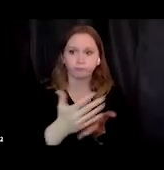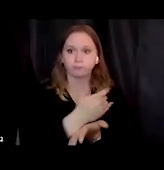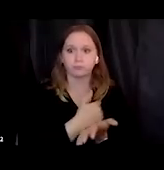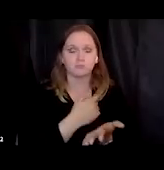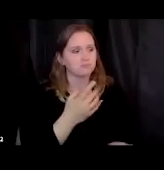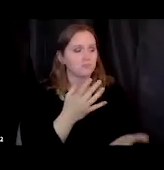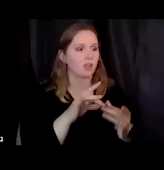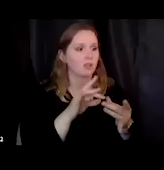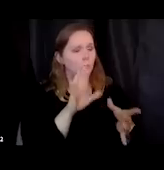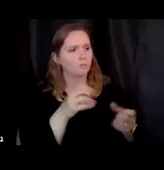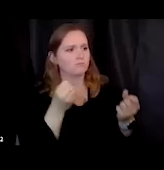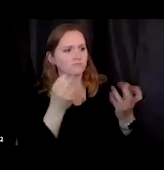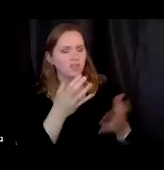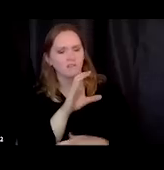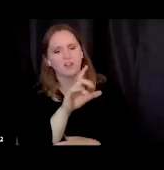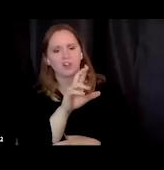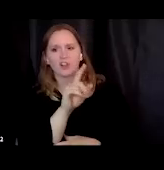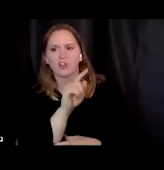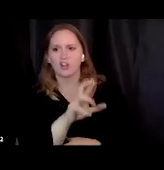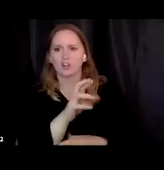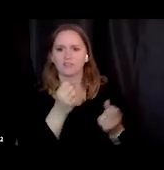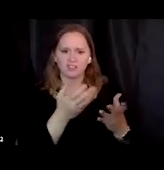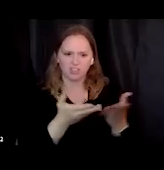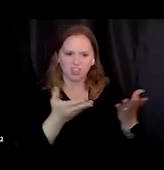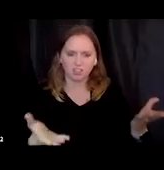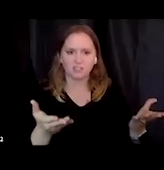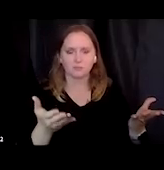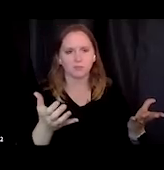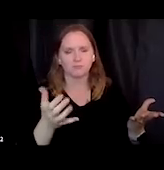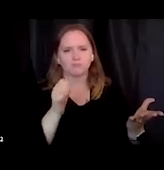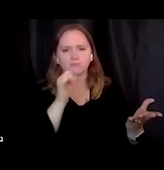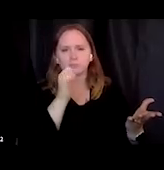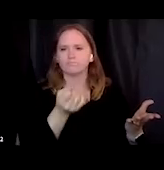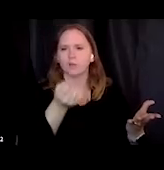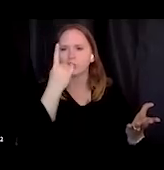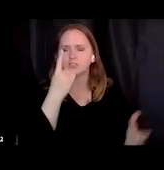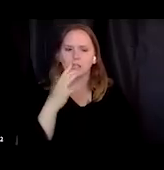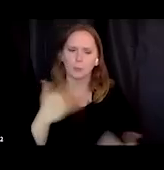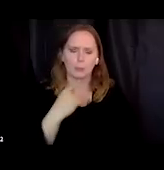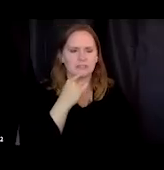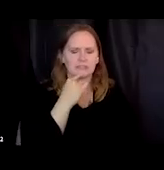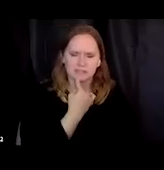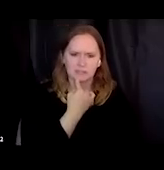but don't understand the real significant seriousness of their hoarding. They might not see that it's really impacting their daily